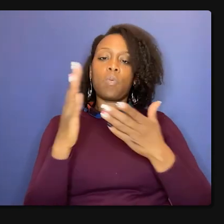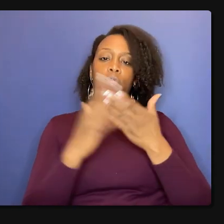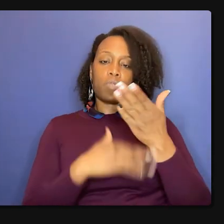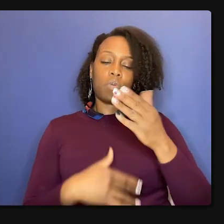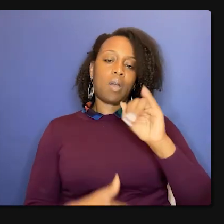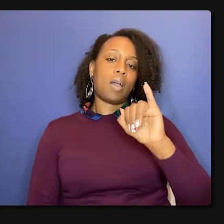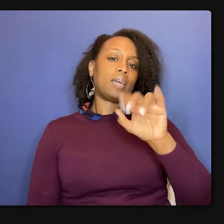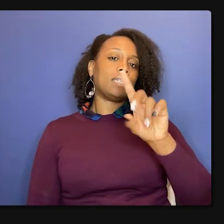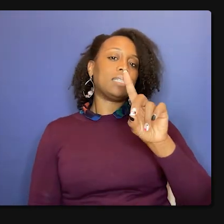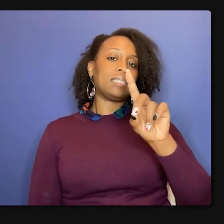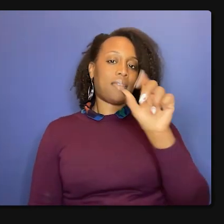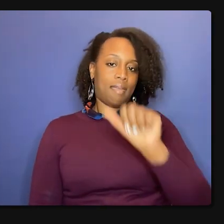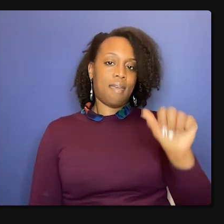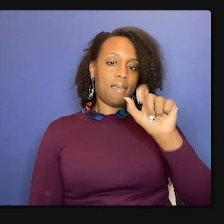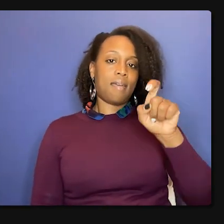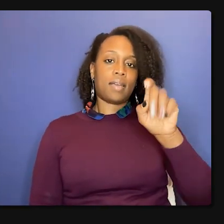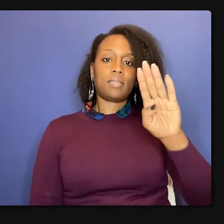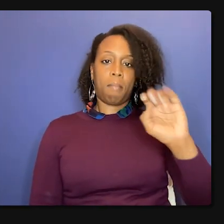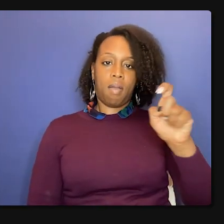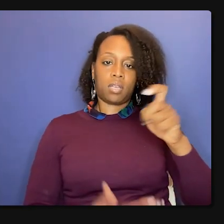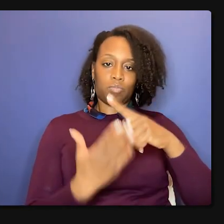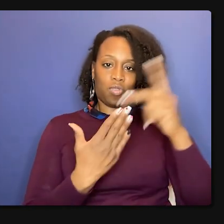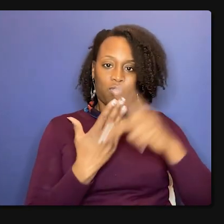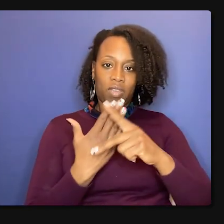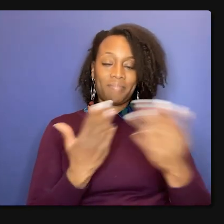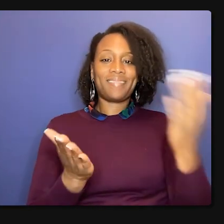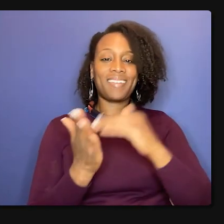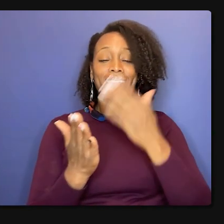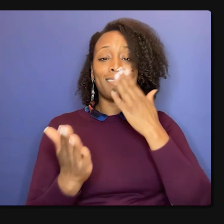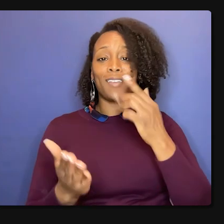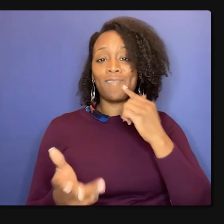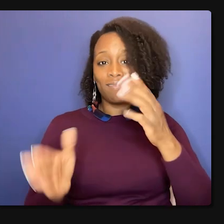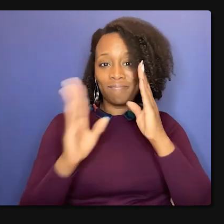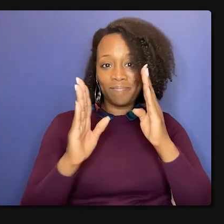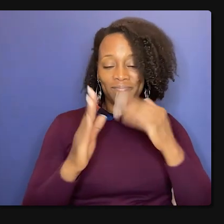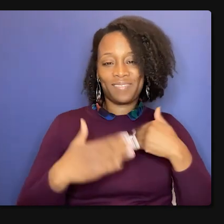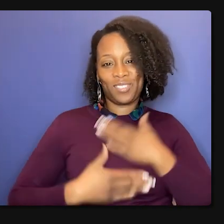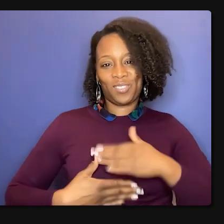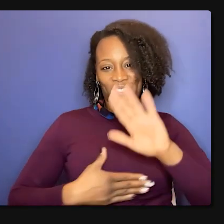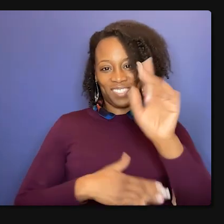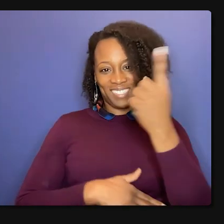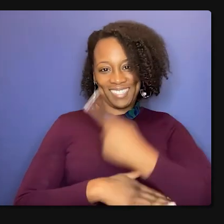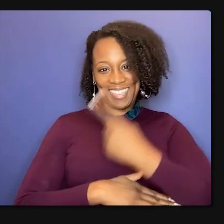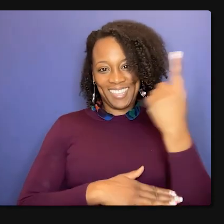which are available through the ID at Xbox Program. Thanks again for listening and have a great day.